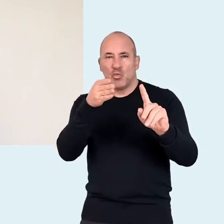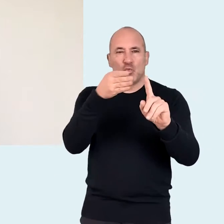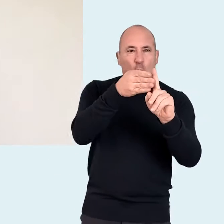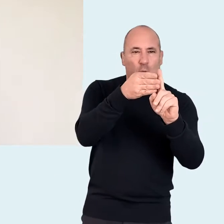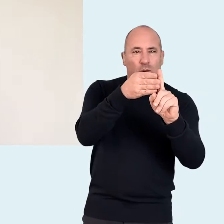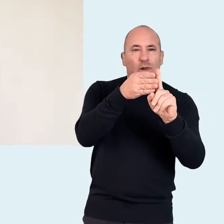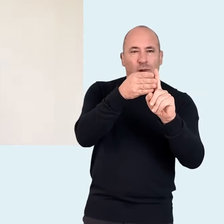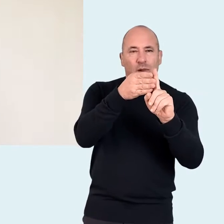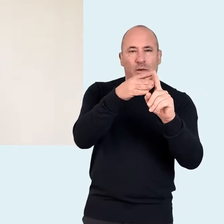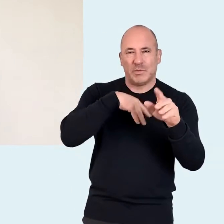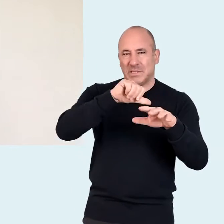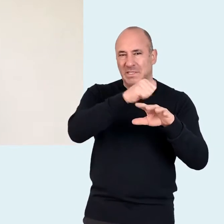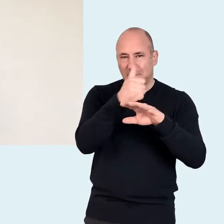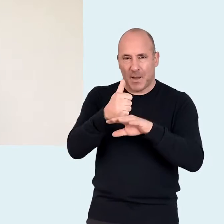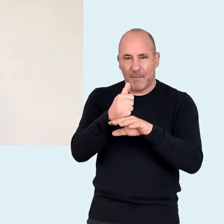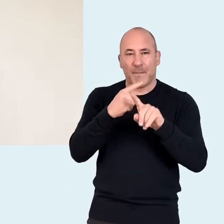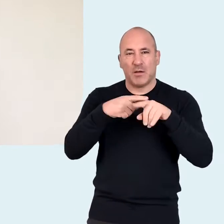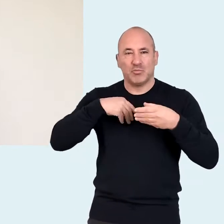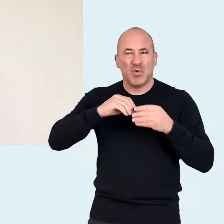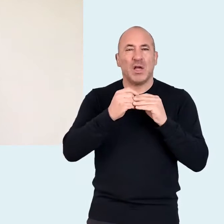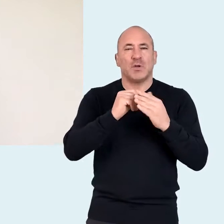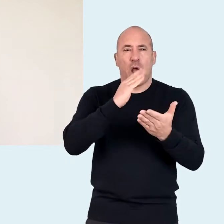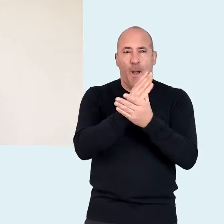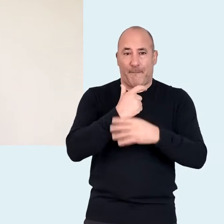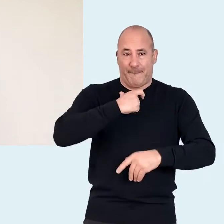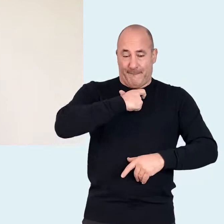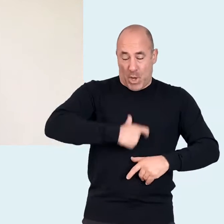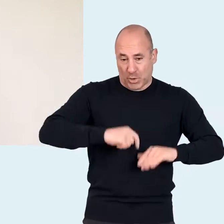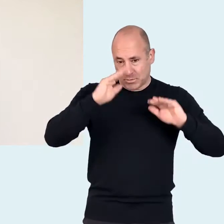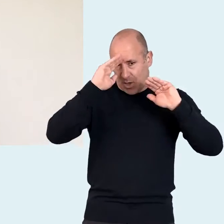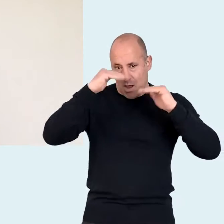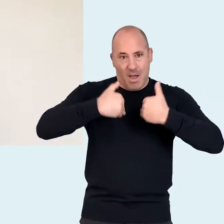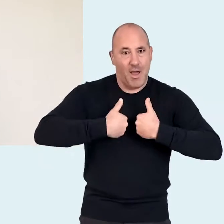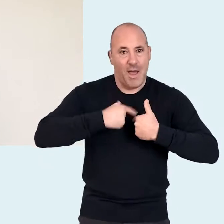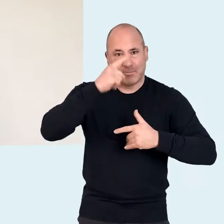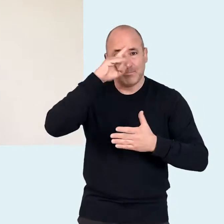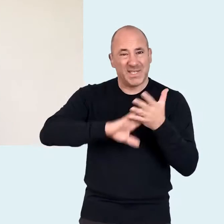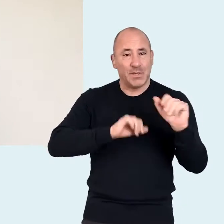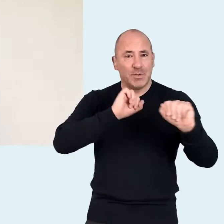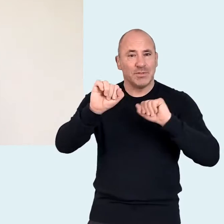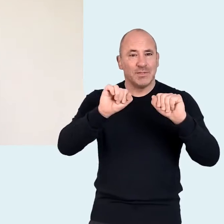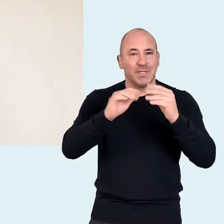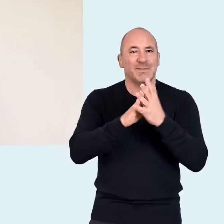creating a truly person centred experience, it prevents you making assumptions about an